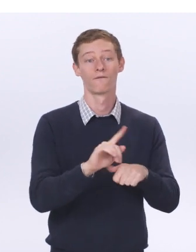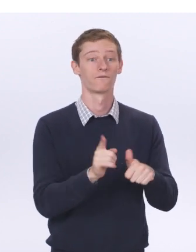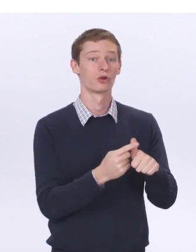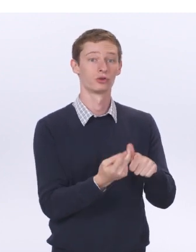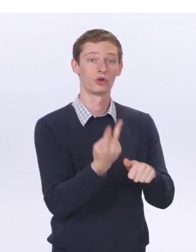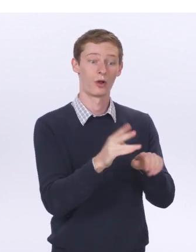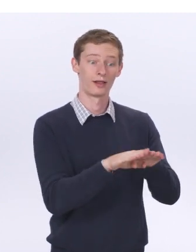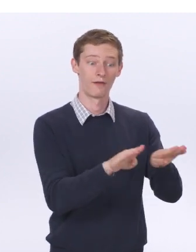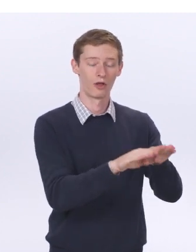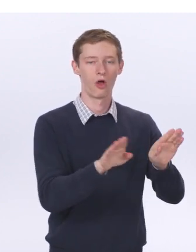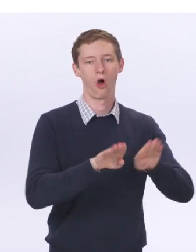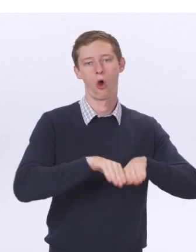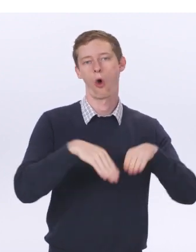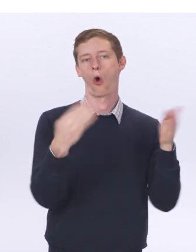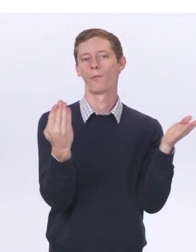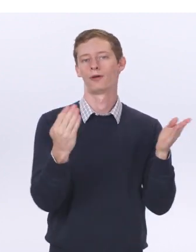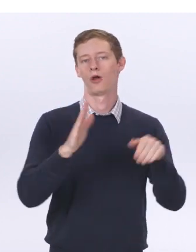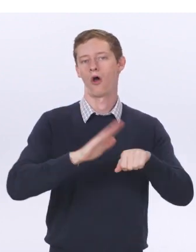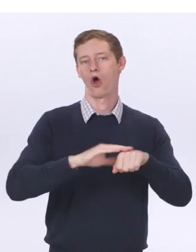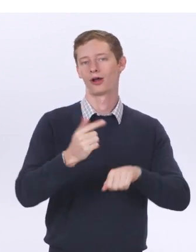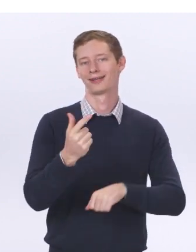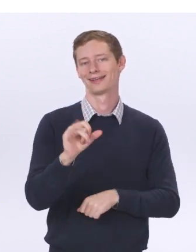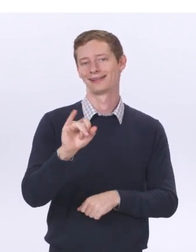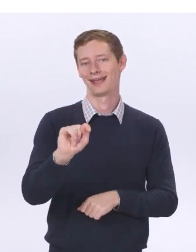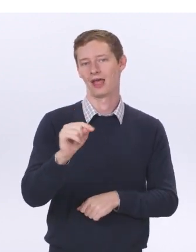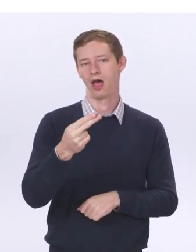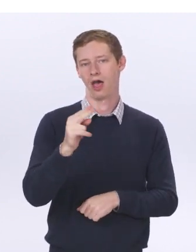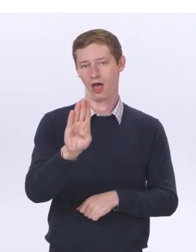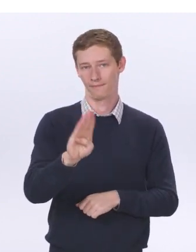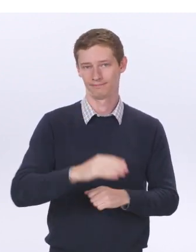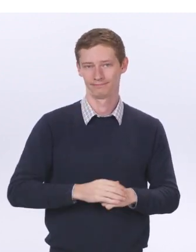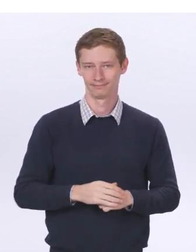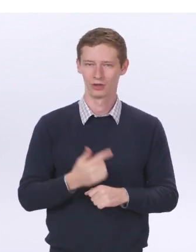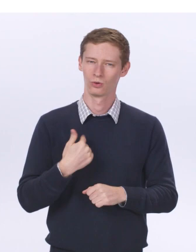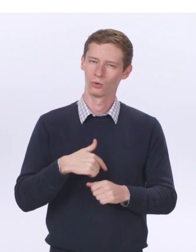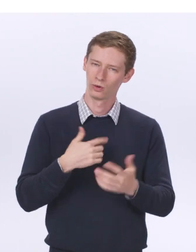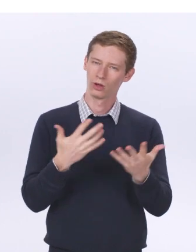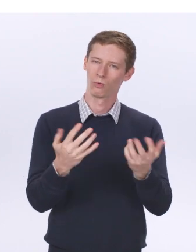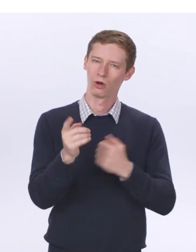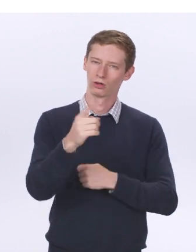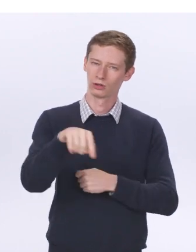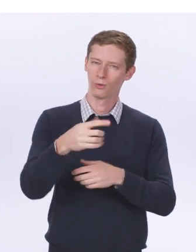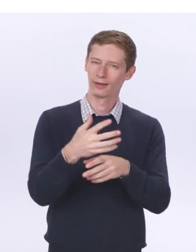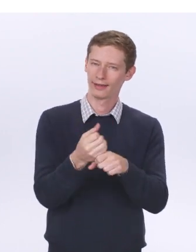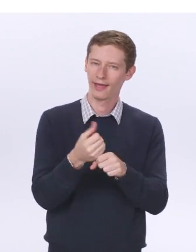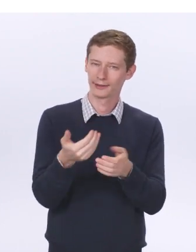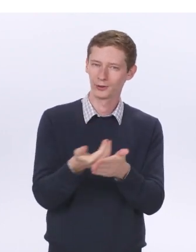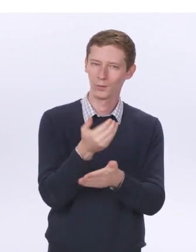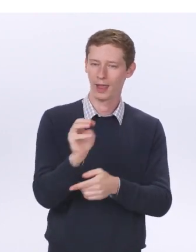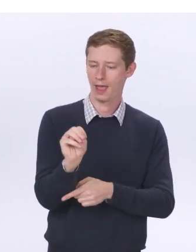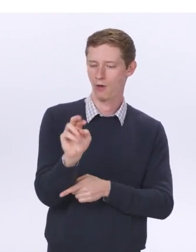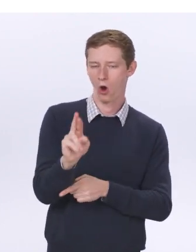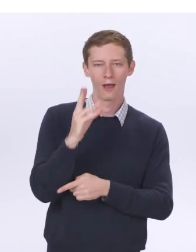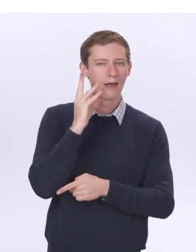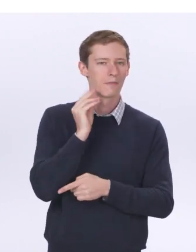We want you to be able to get a new MR experience spun up as quickly as possible with the confidence that the user experience